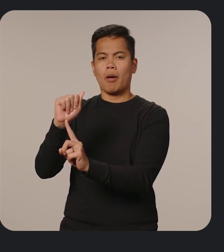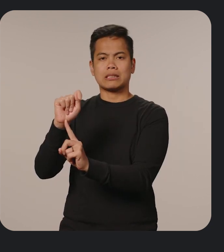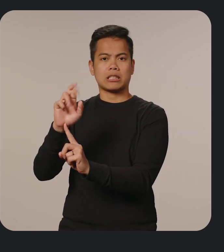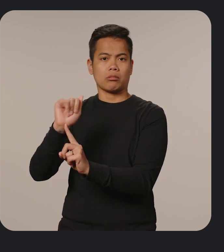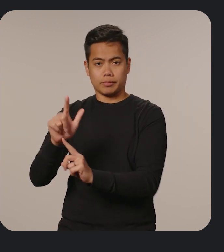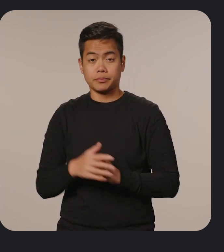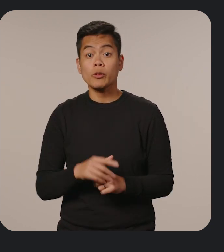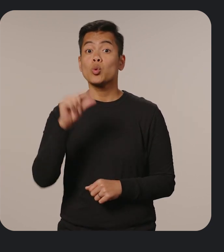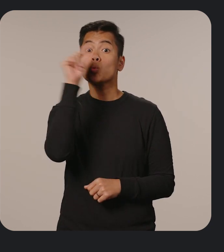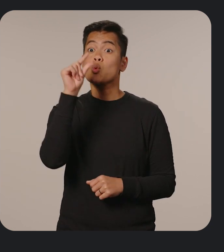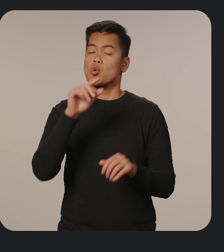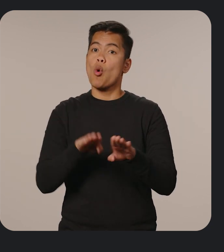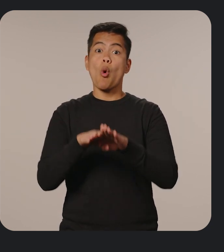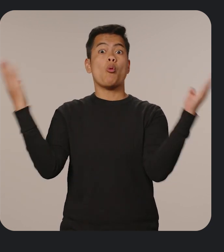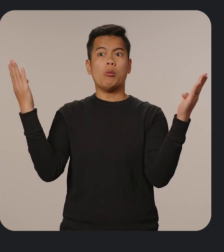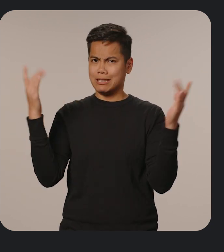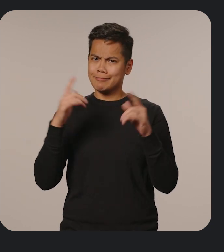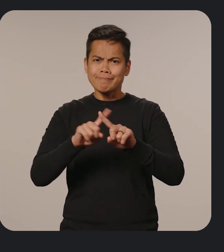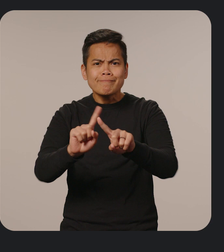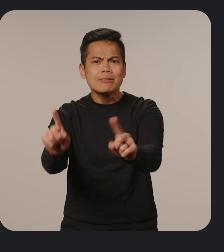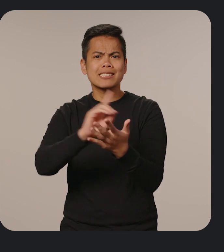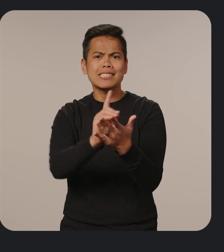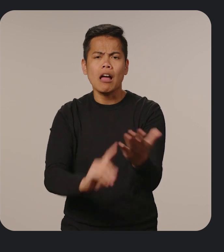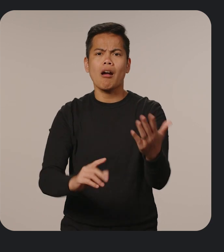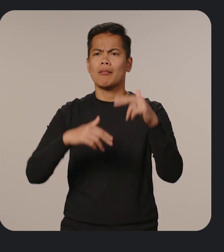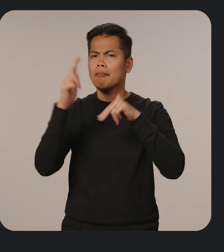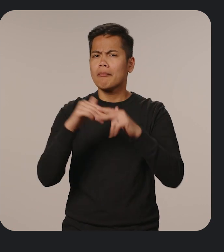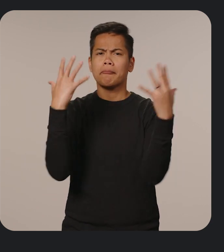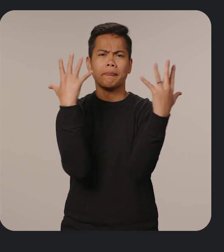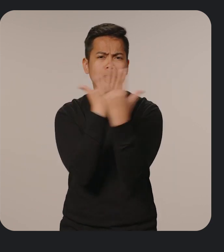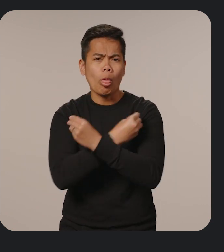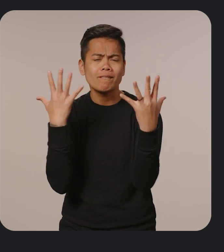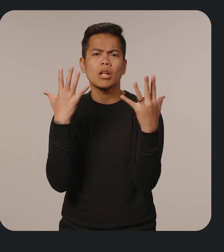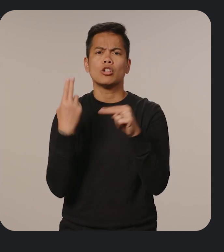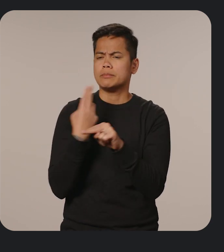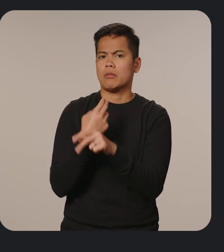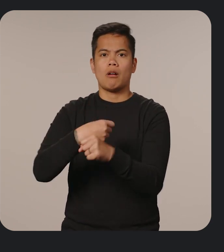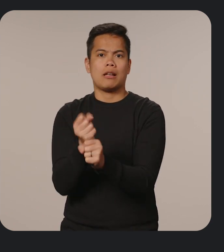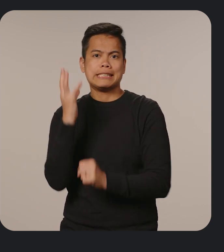We are Google's open source design language for building beautiful, usable product experiences.